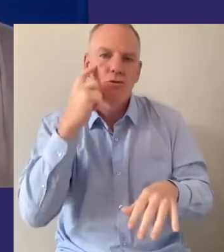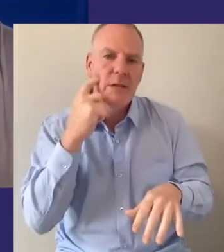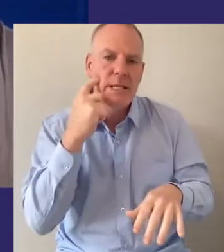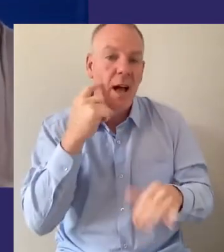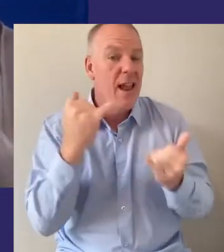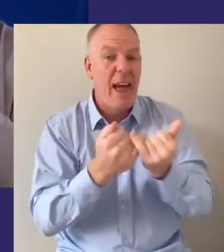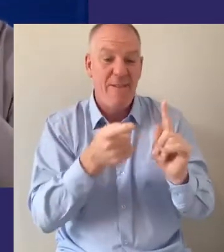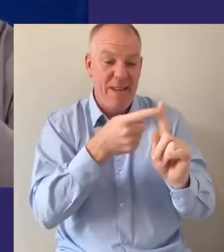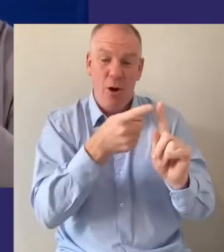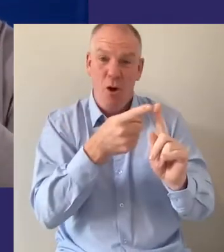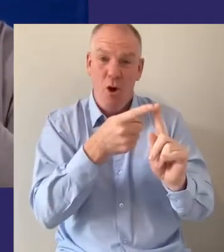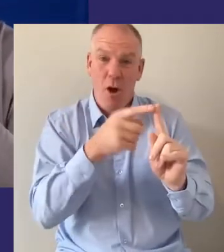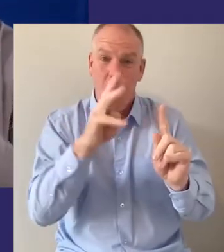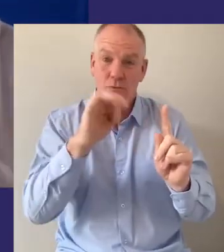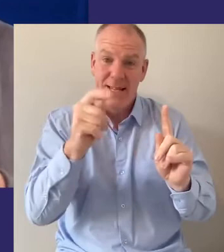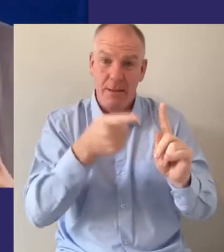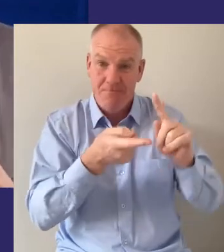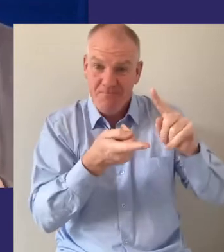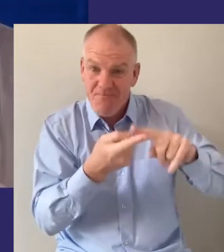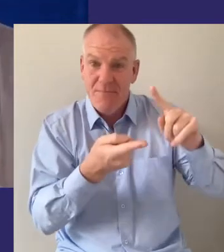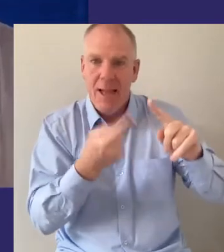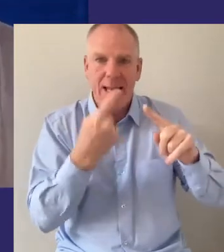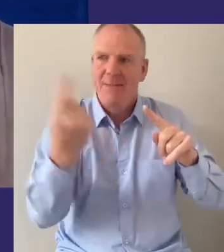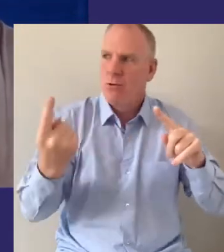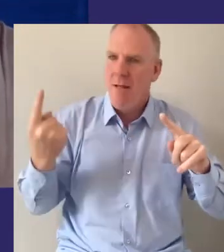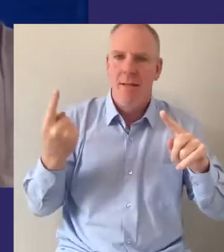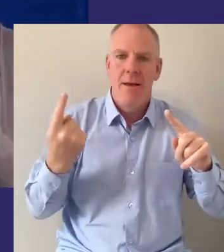like our fingers, we all have a fingerprint, which is unique to us. So if everyone watching